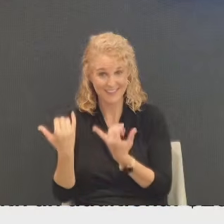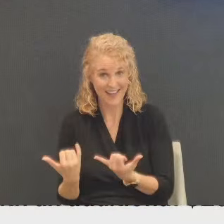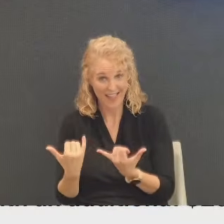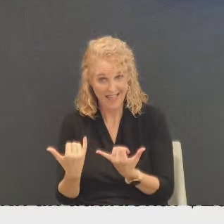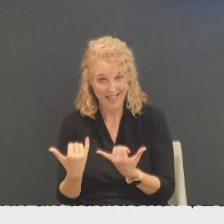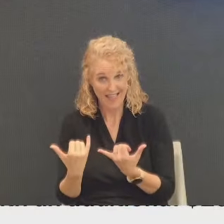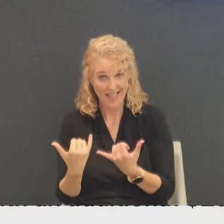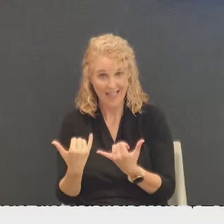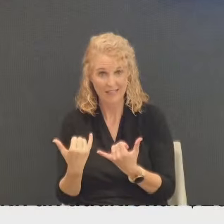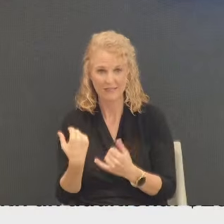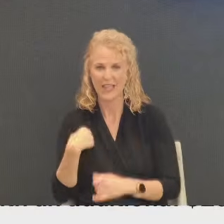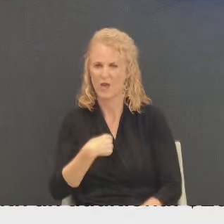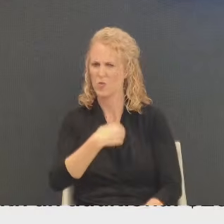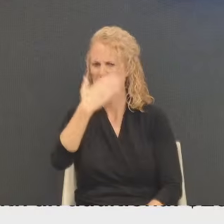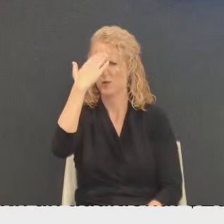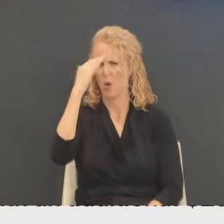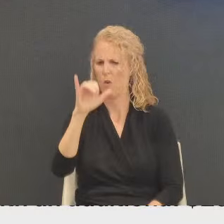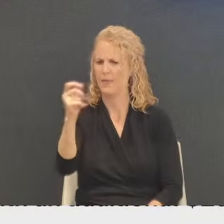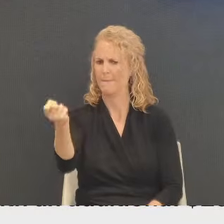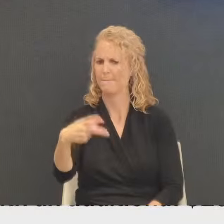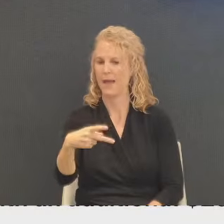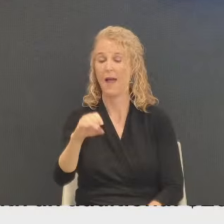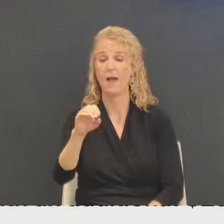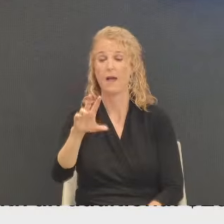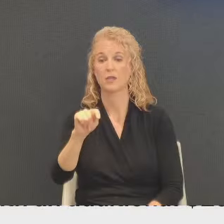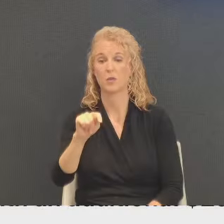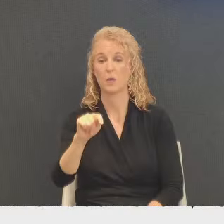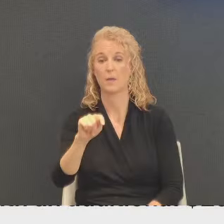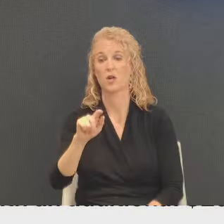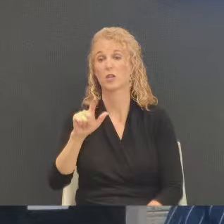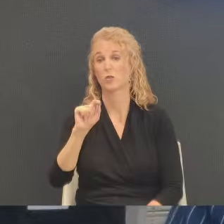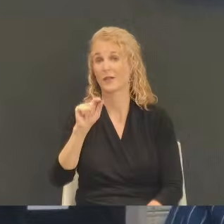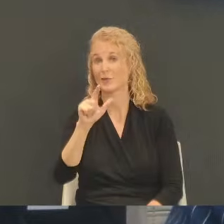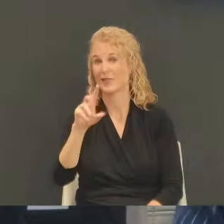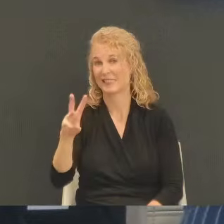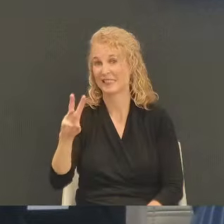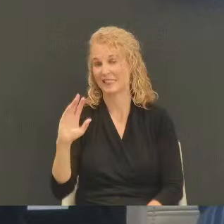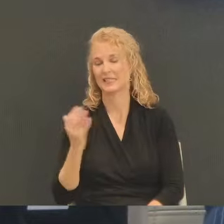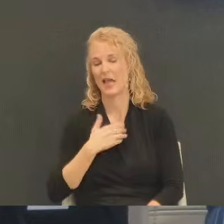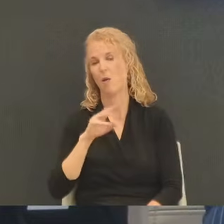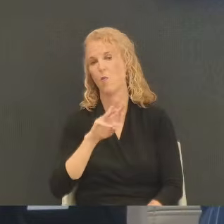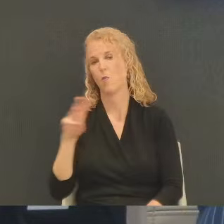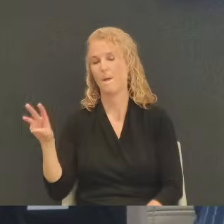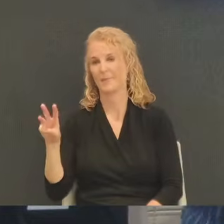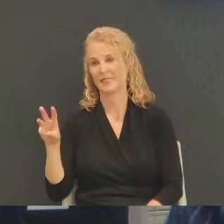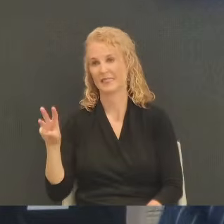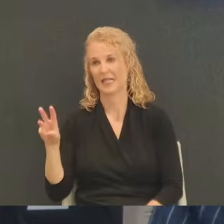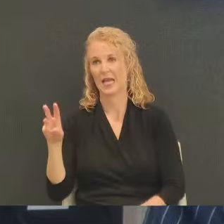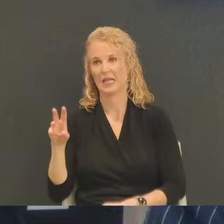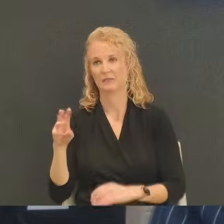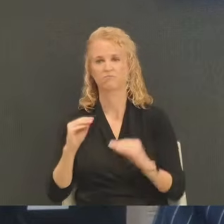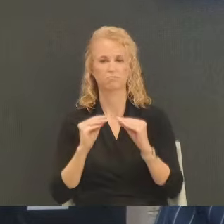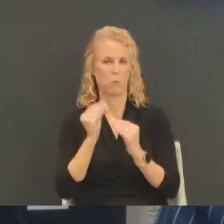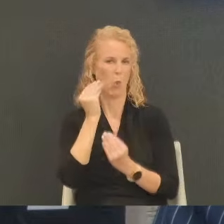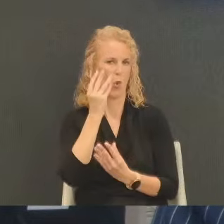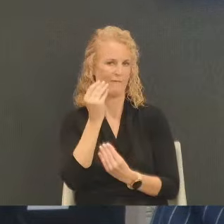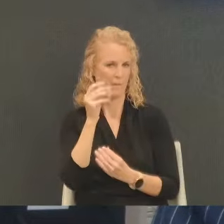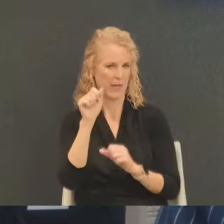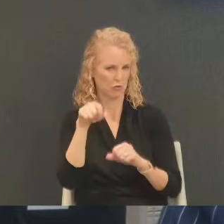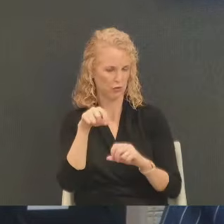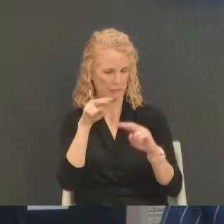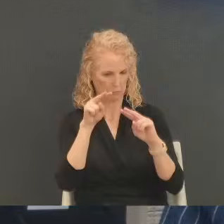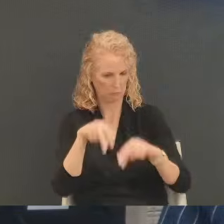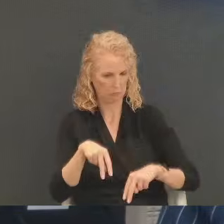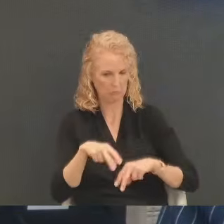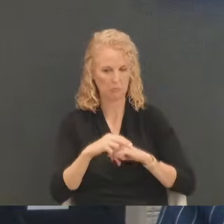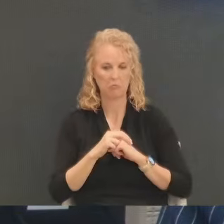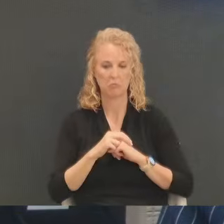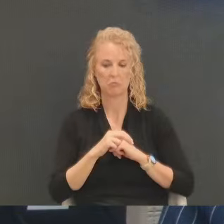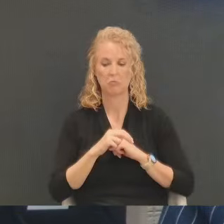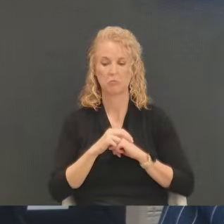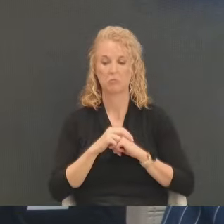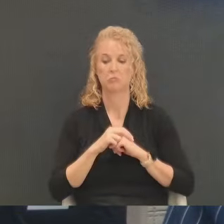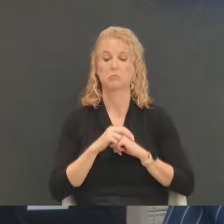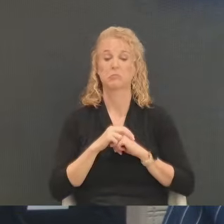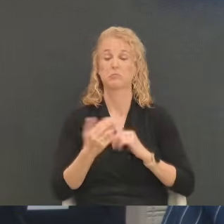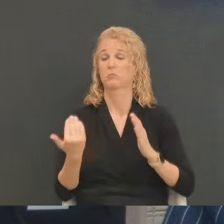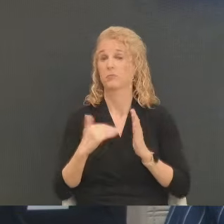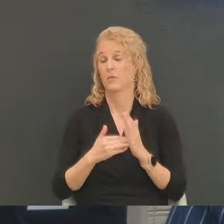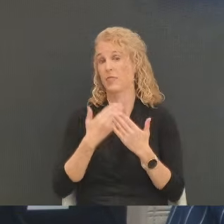return again on October 2026. You can go to the website to get support. we want to thank our deal